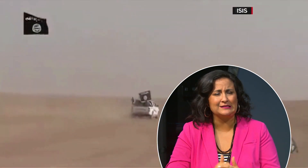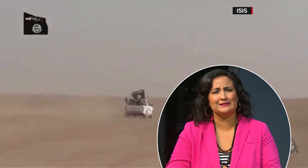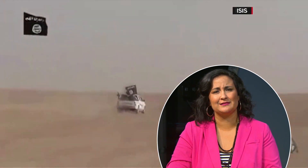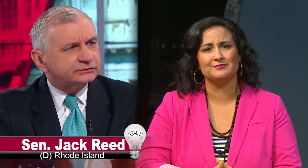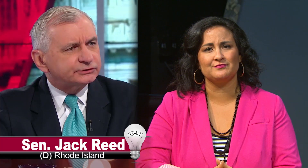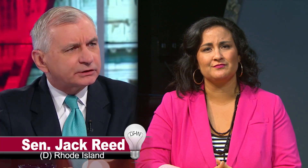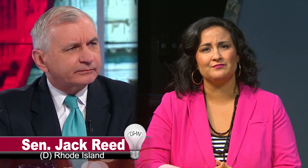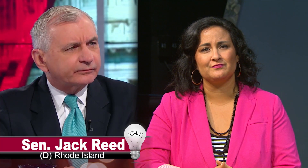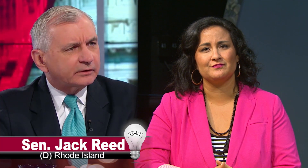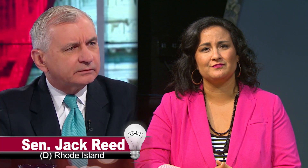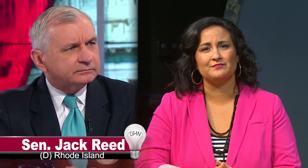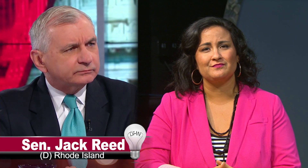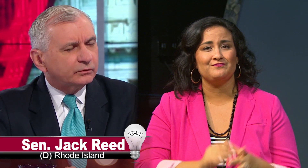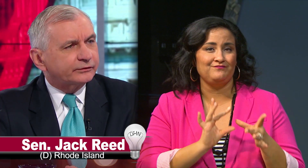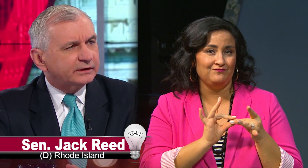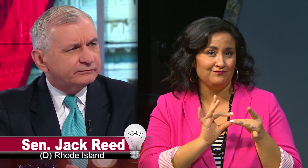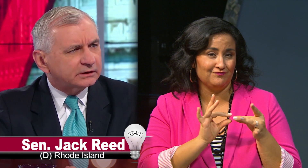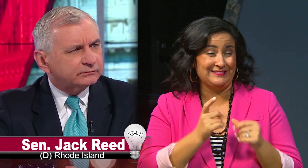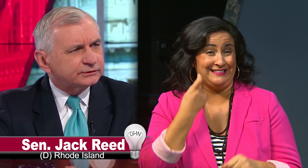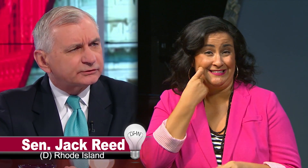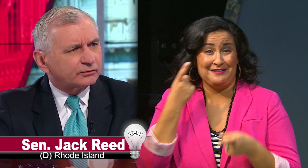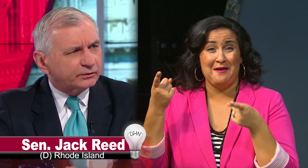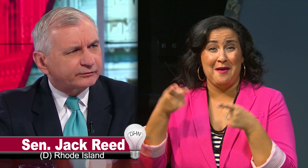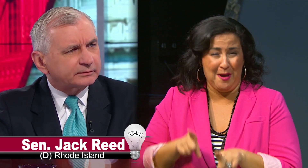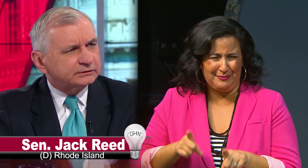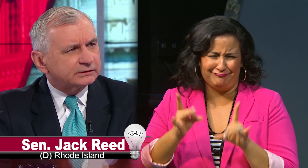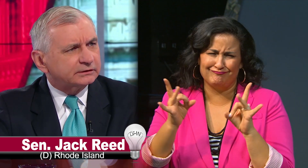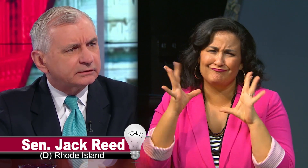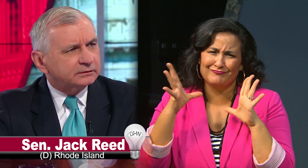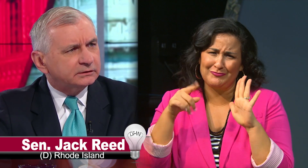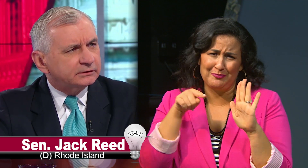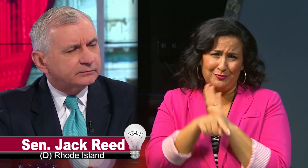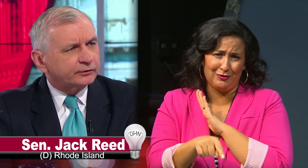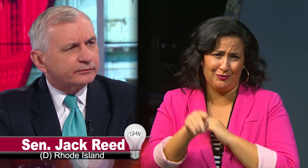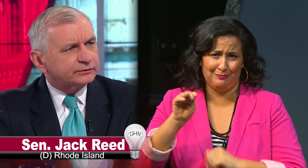Sen. Jack Reed: “To jump from what they've done, which is horrific, particularly the murder of